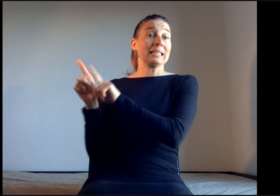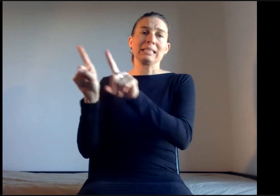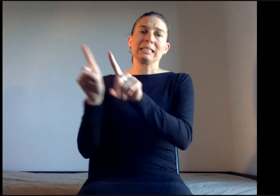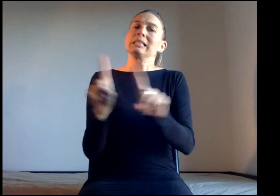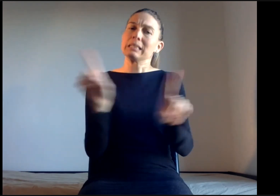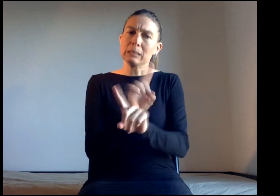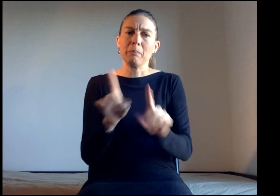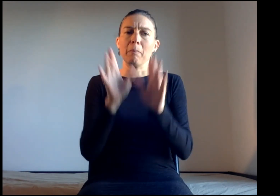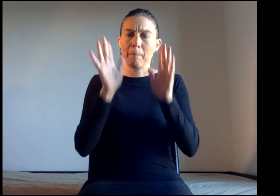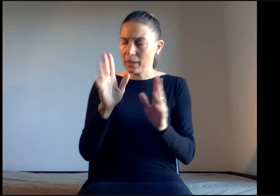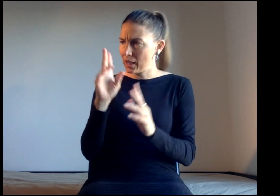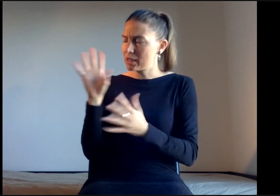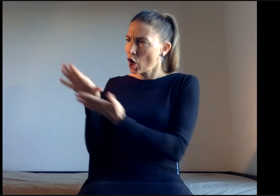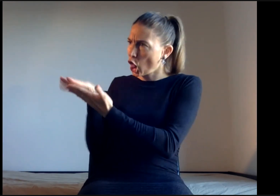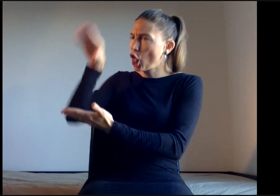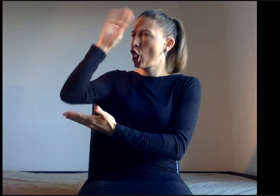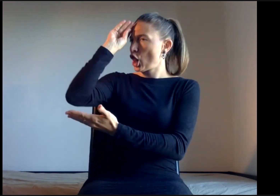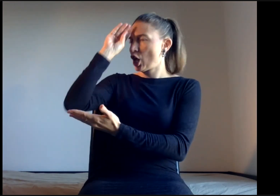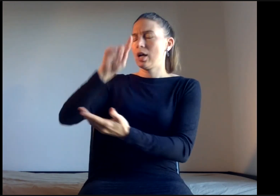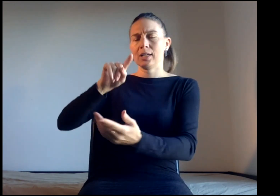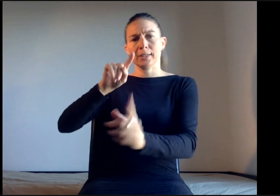and brings a lot of problems and issues.